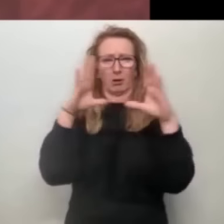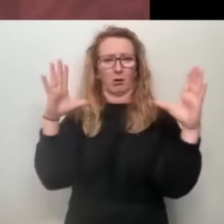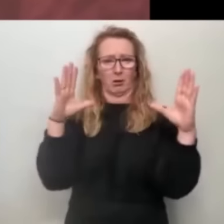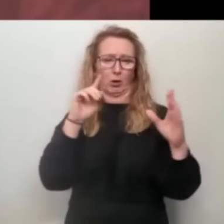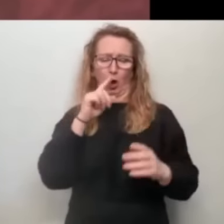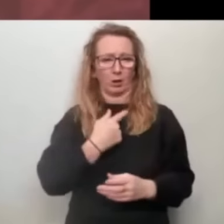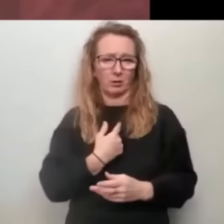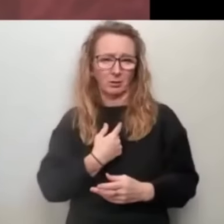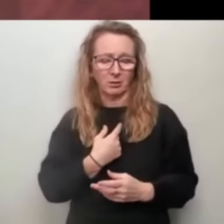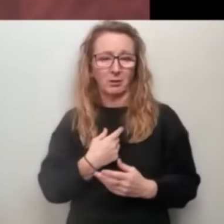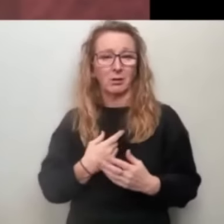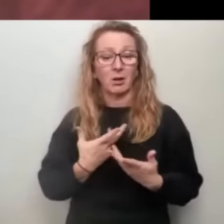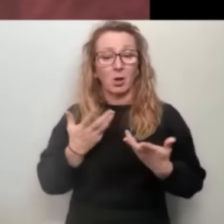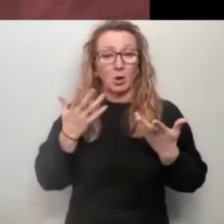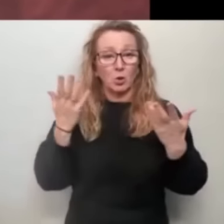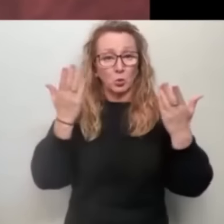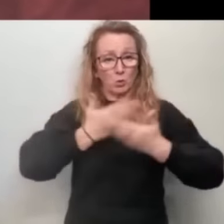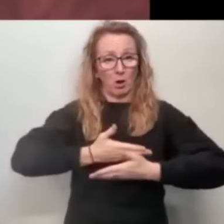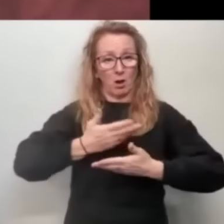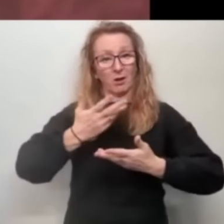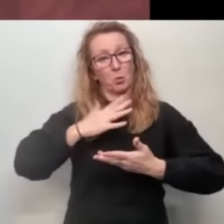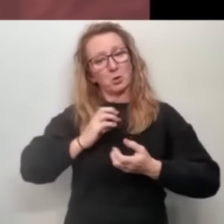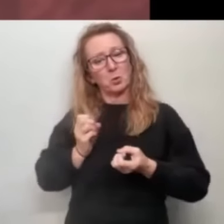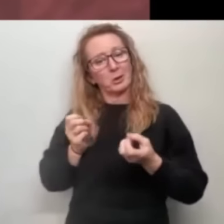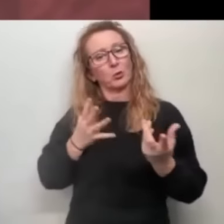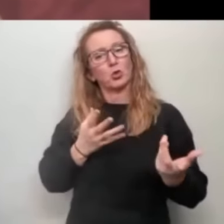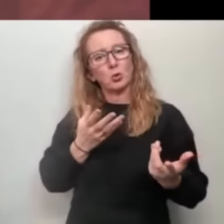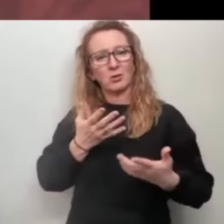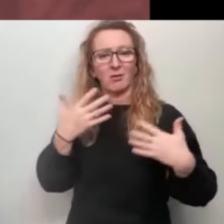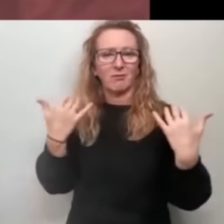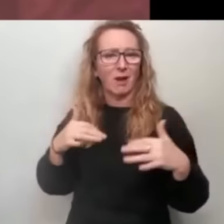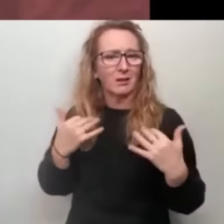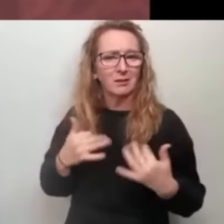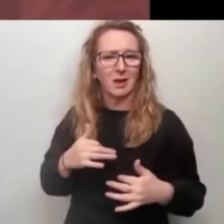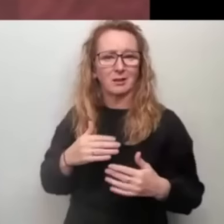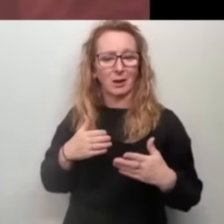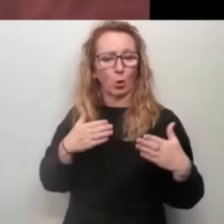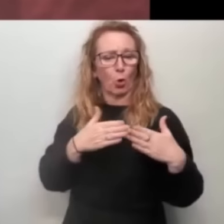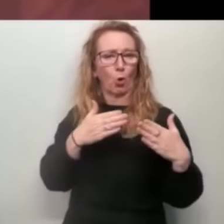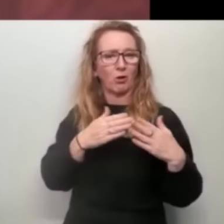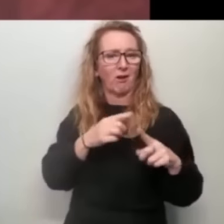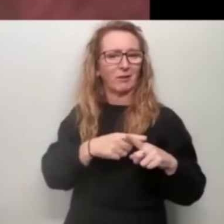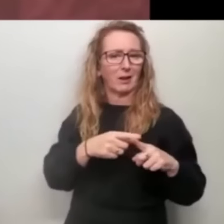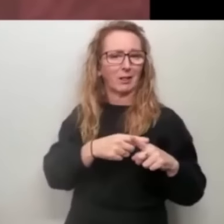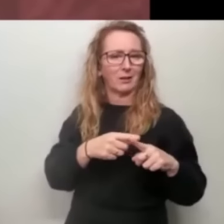And tonight I would like to introduce a fascinating corner of England to you. I'd like to discuss the origins